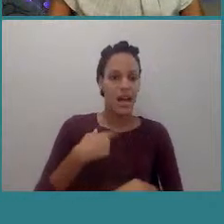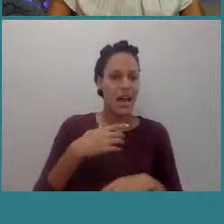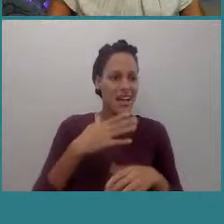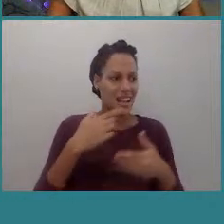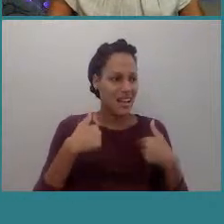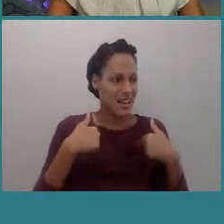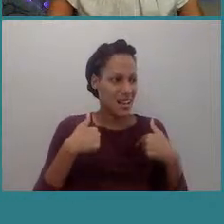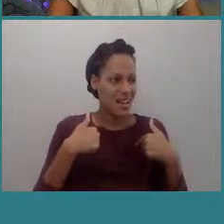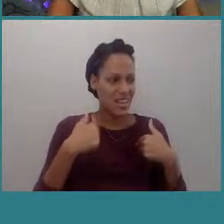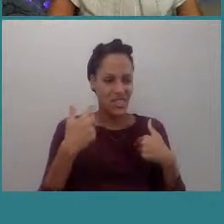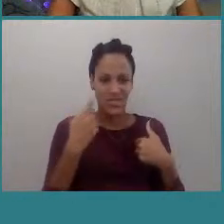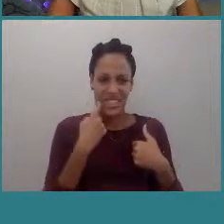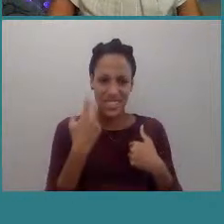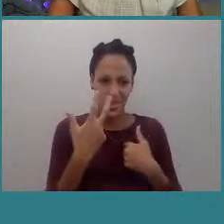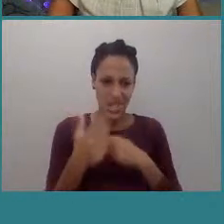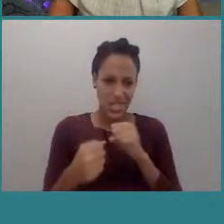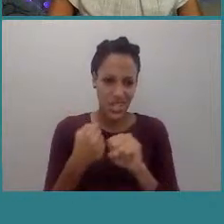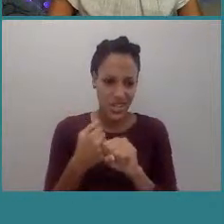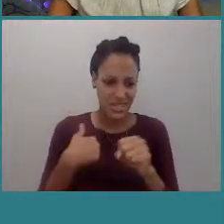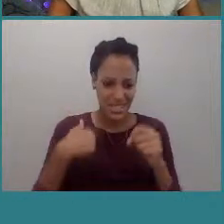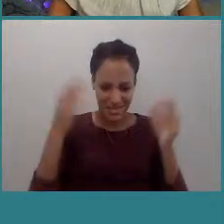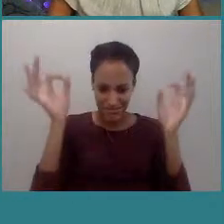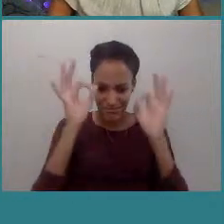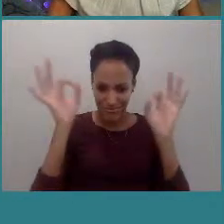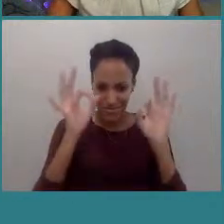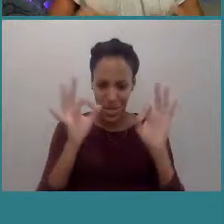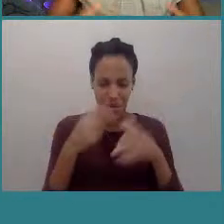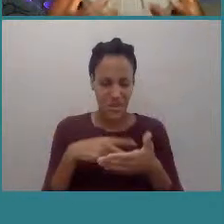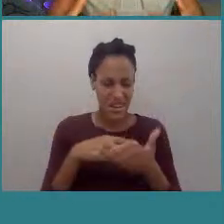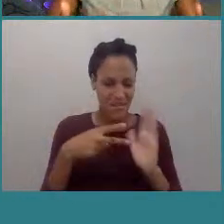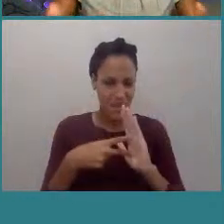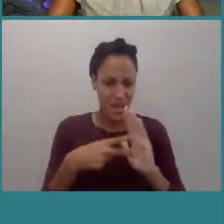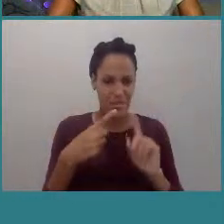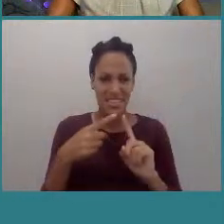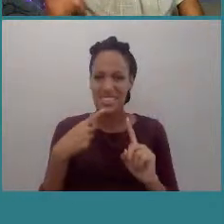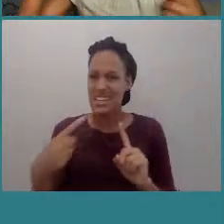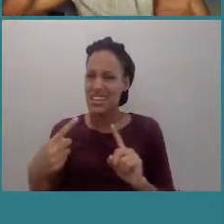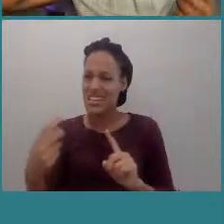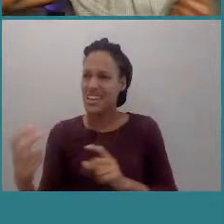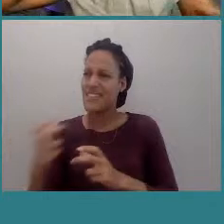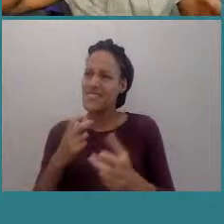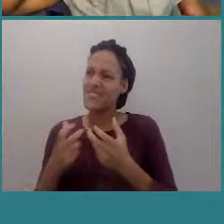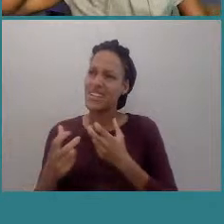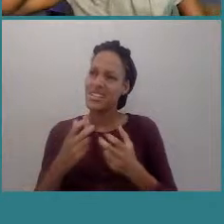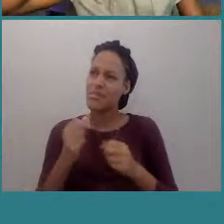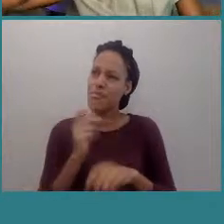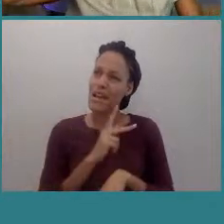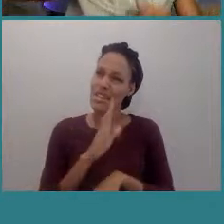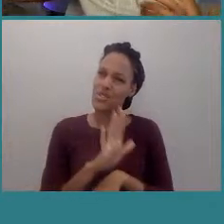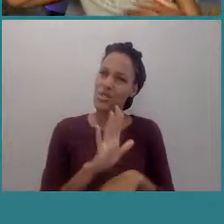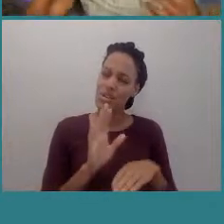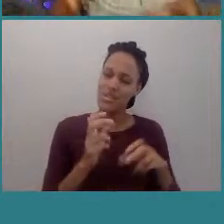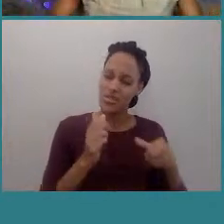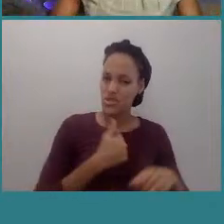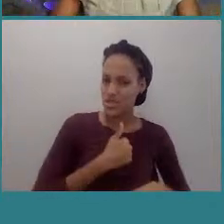and the same thing when I wrote Wonder Woman. Google has all the information. I asked around. I emailed them. Hey, I would love to write